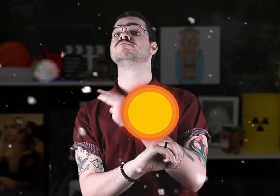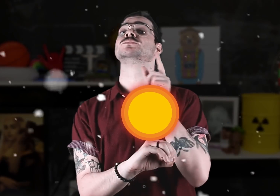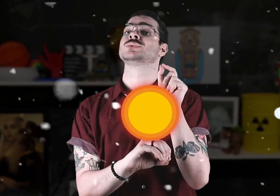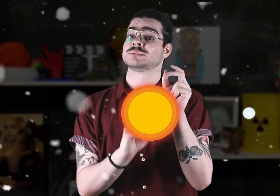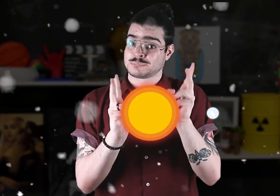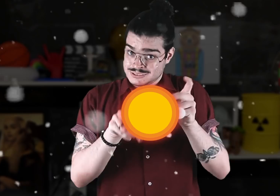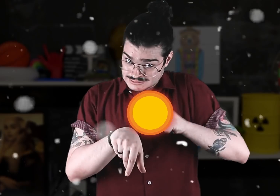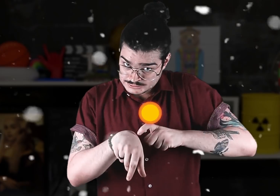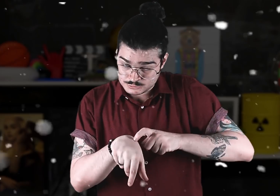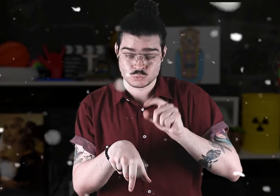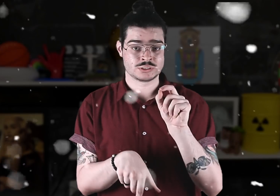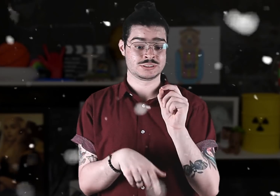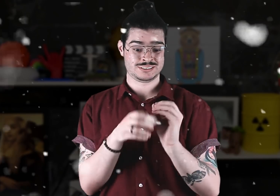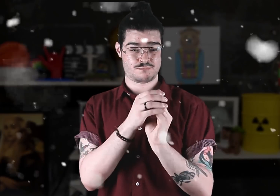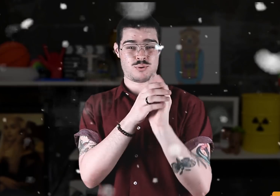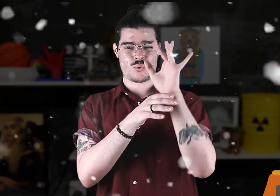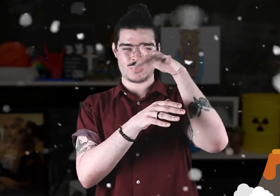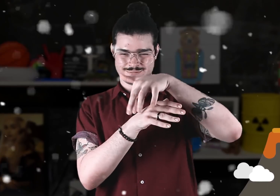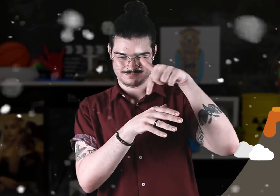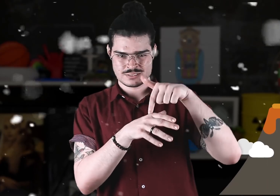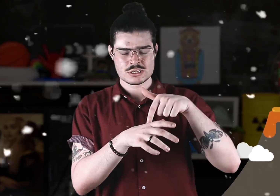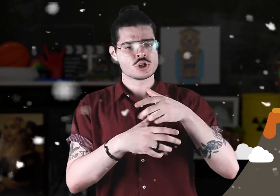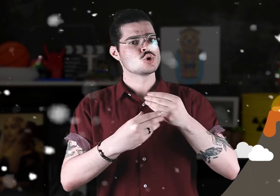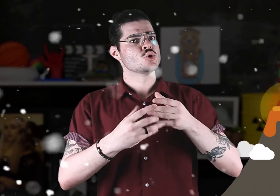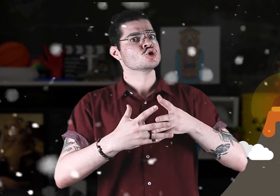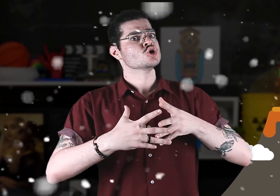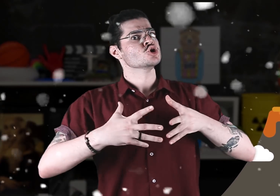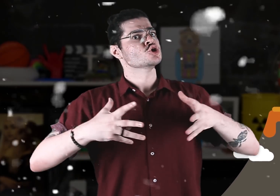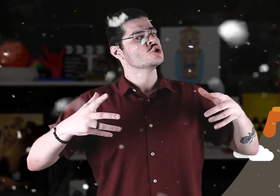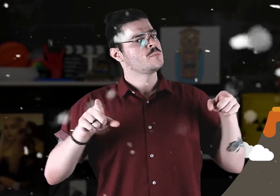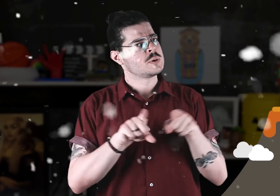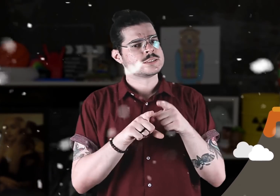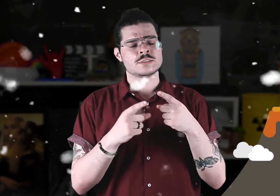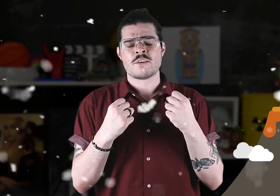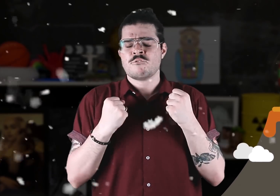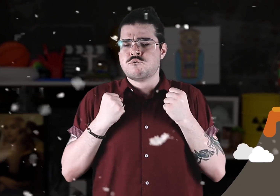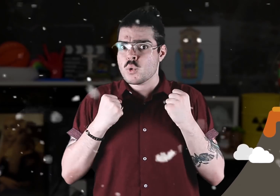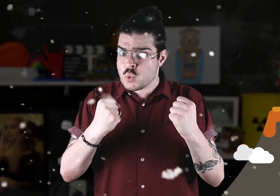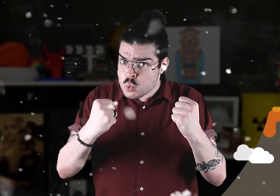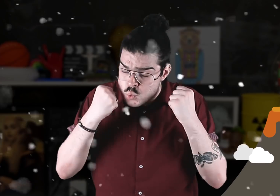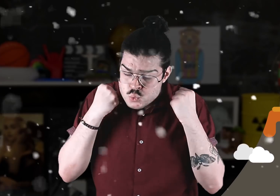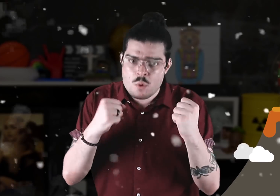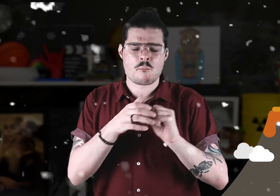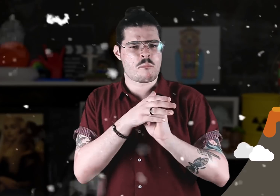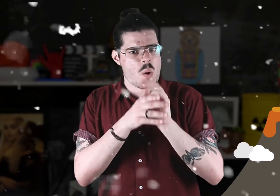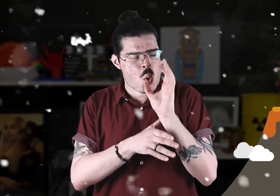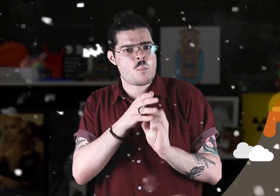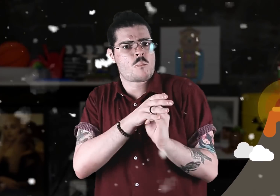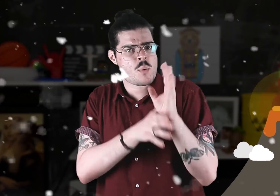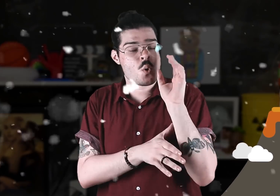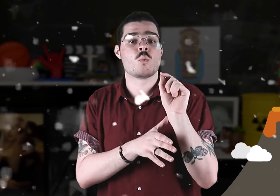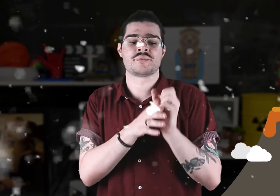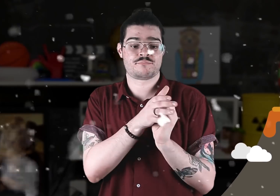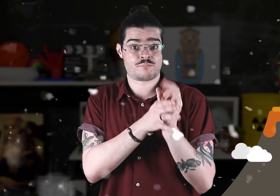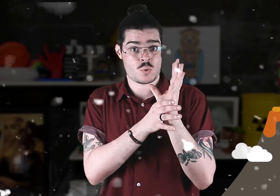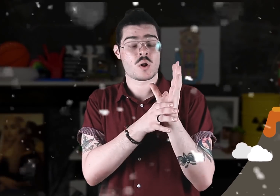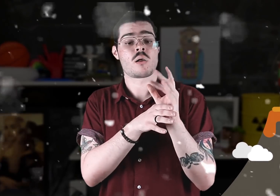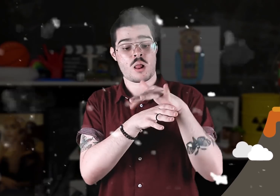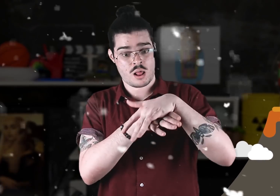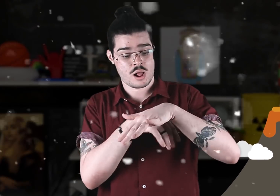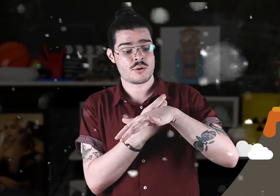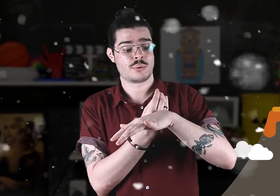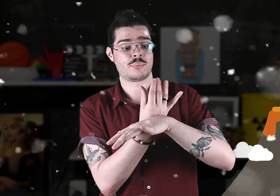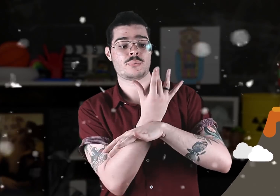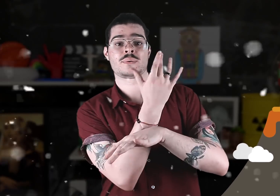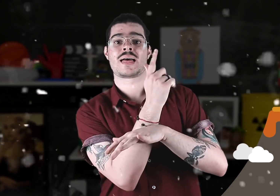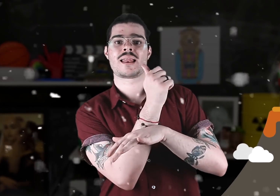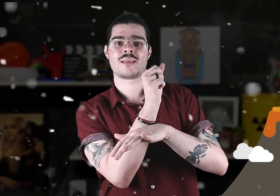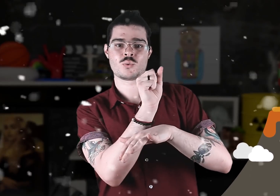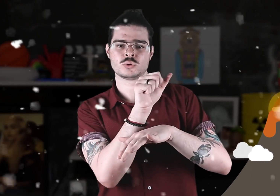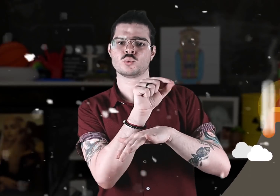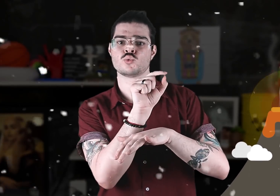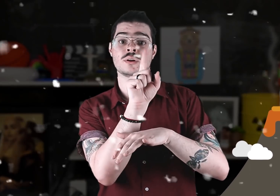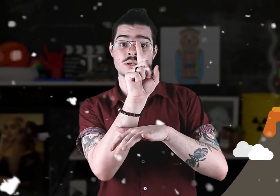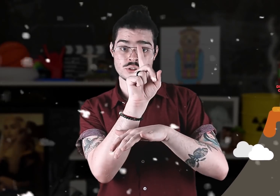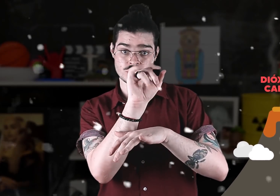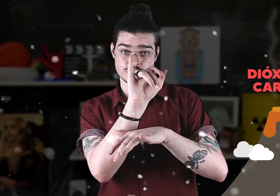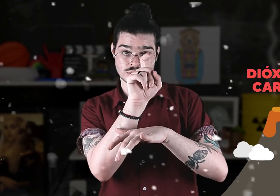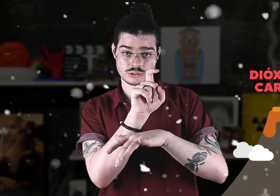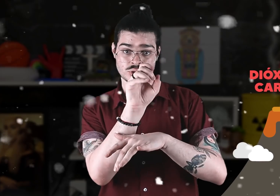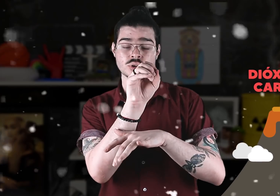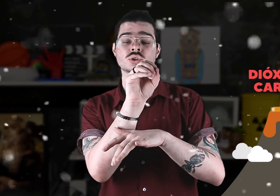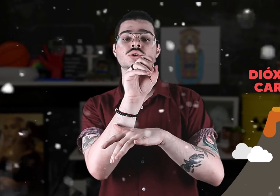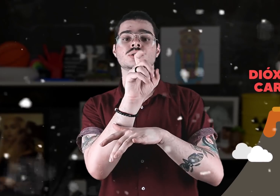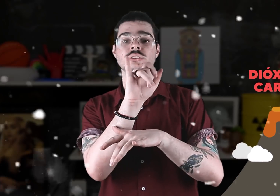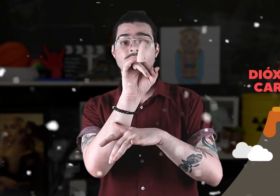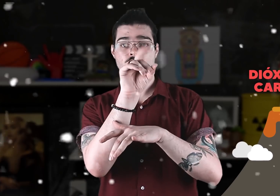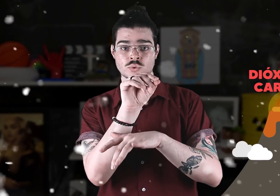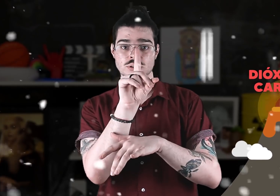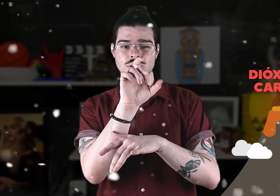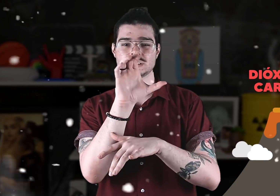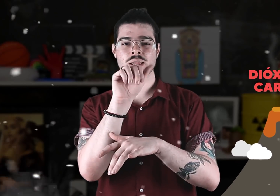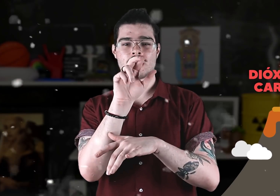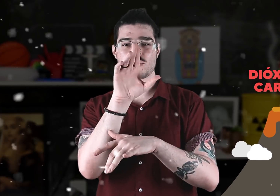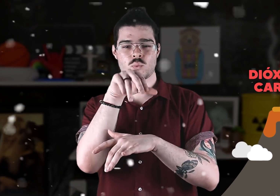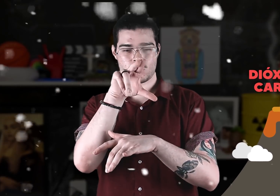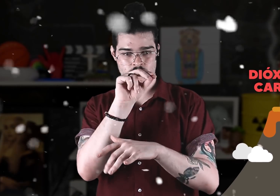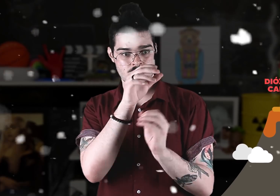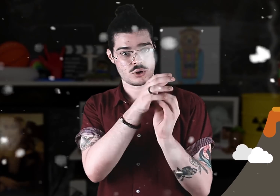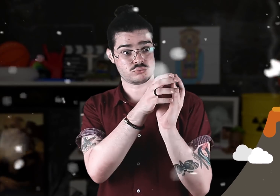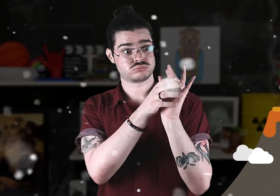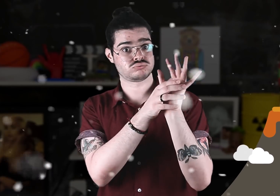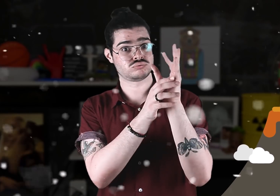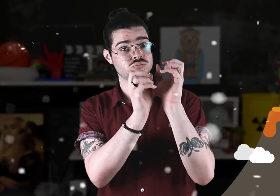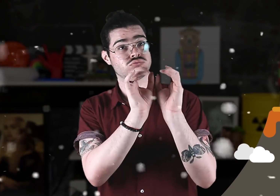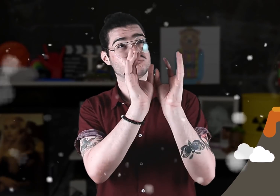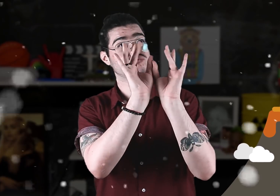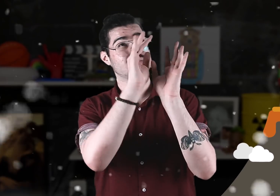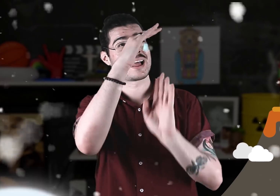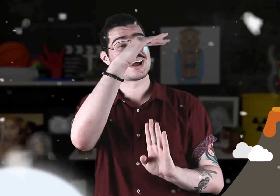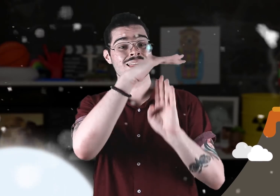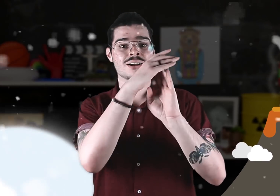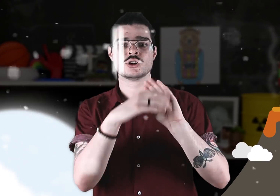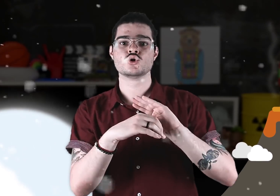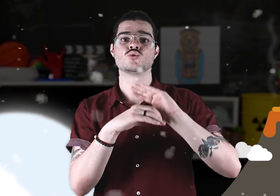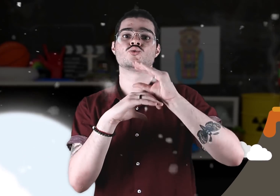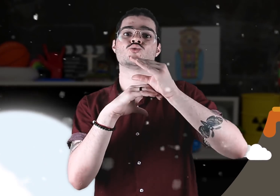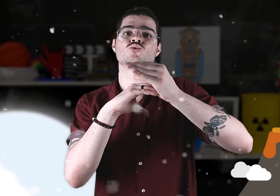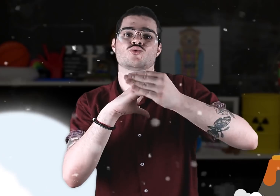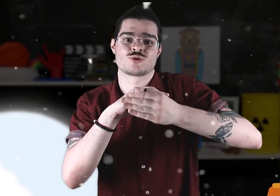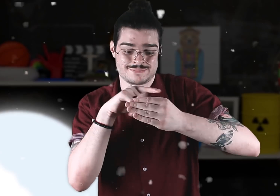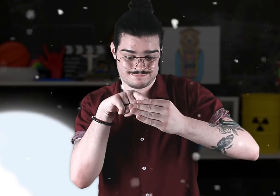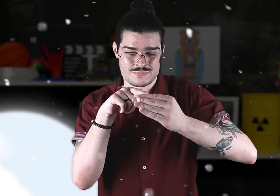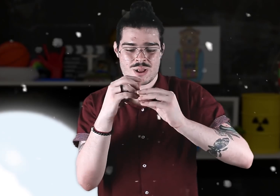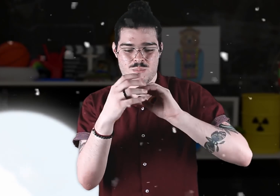At the same time, immense volcanic eruptions released more carbon dioxide gas spreading through the atmosphere,